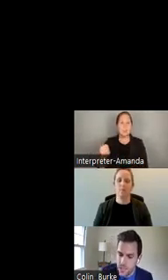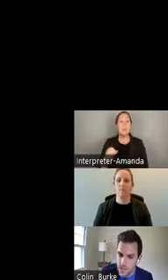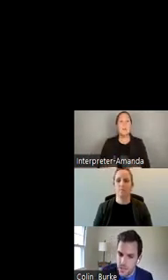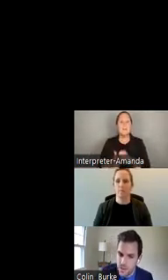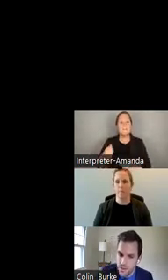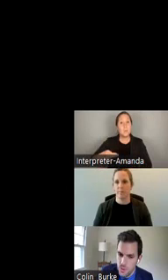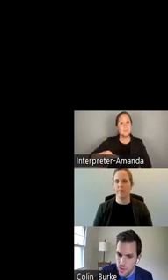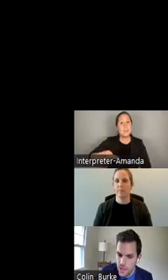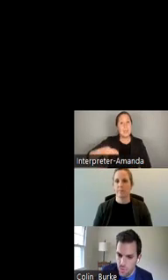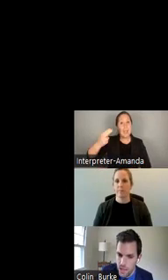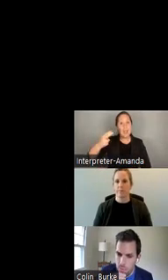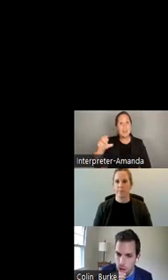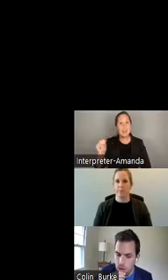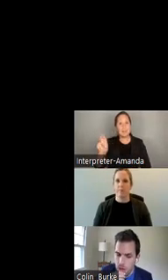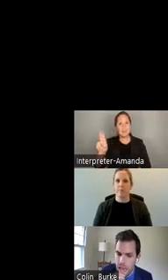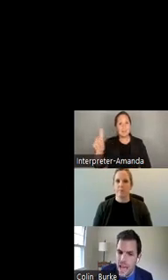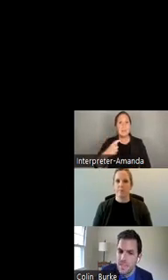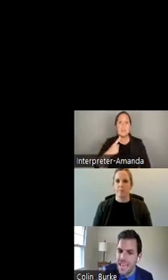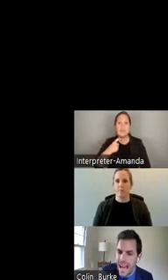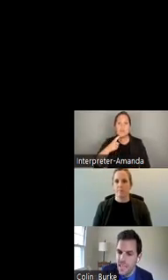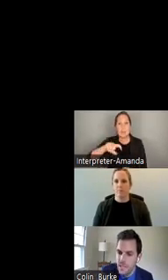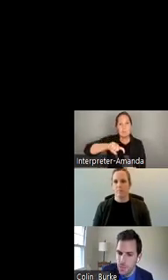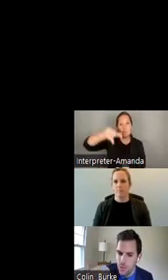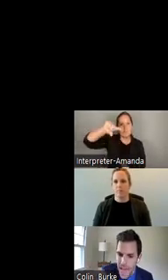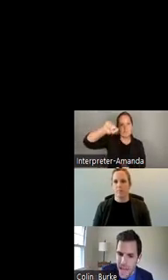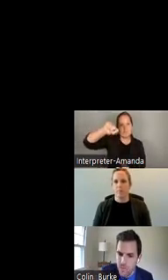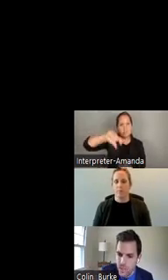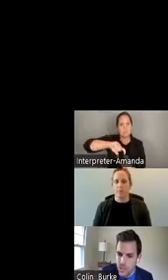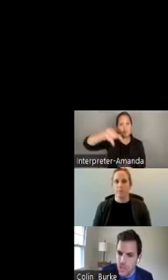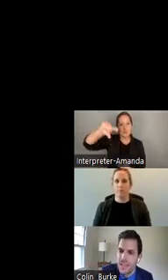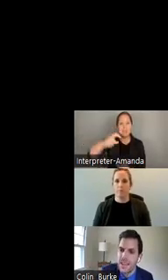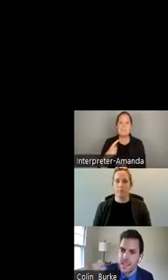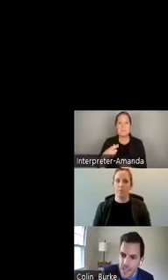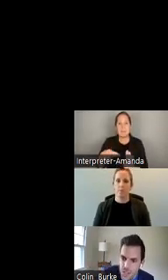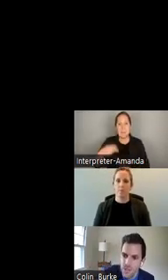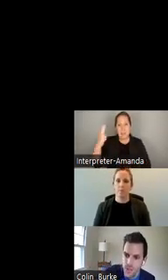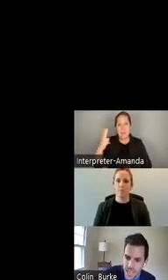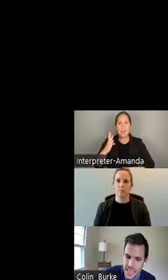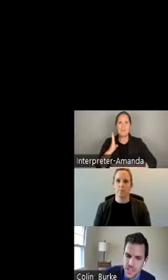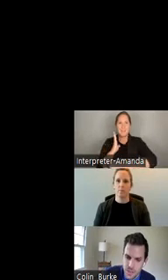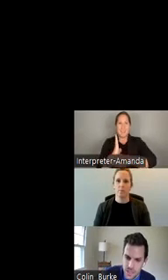substance use disorders that red bar have the highest number of average additional Psychiatric